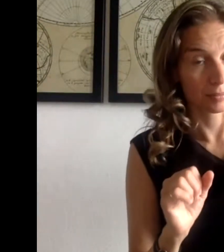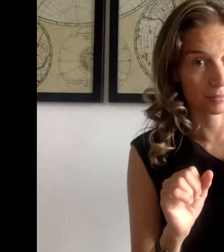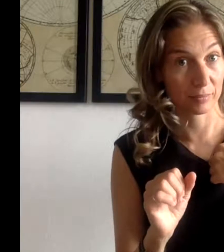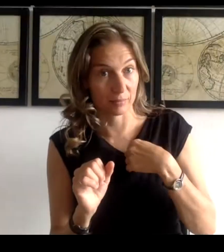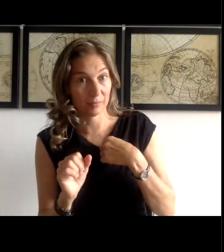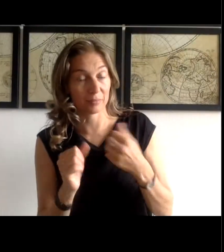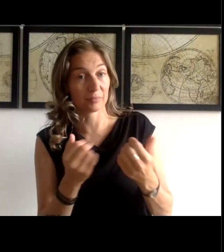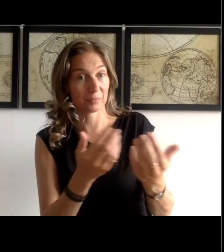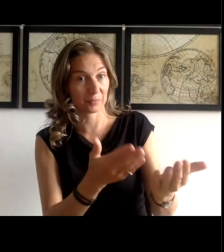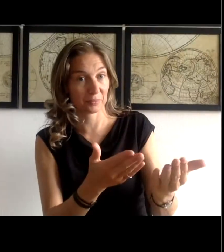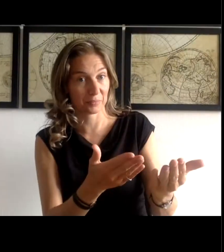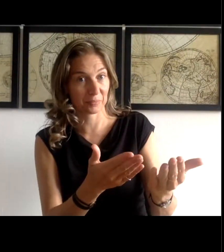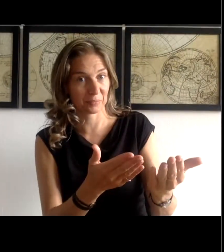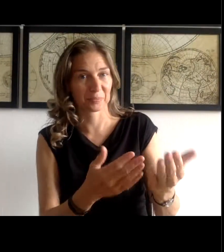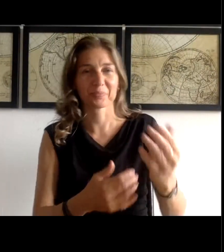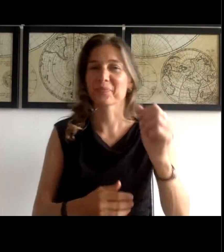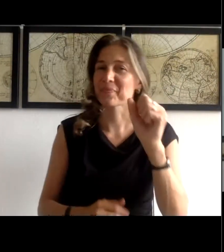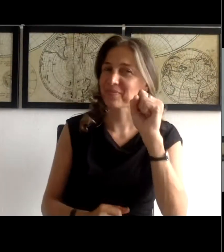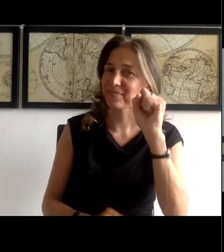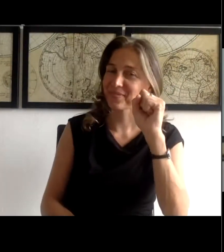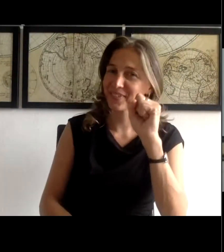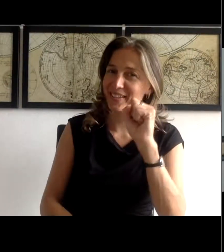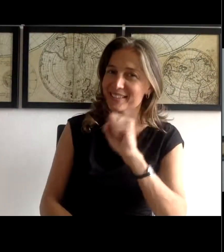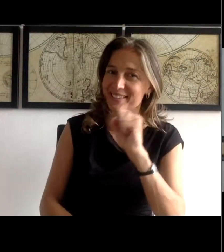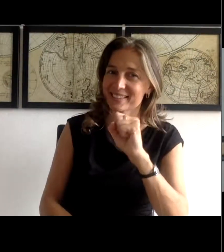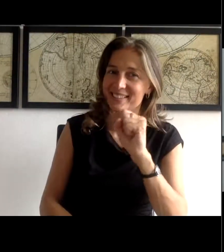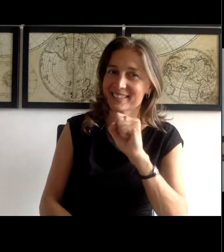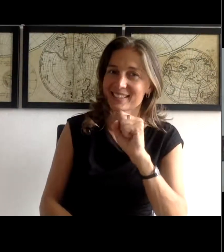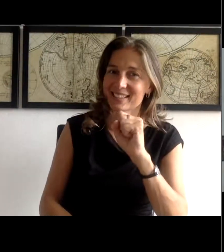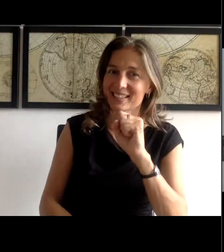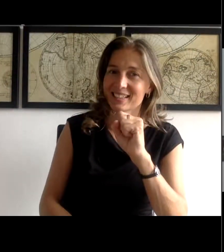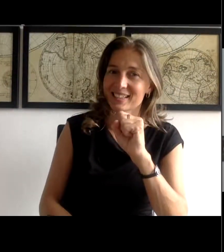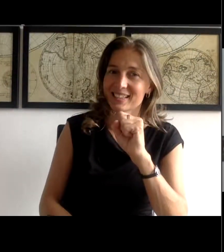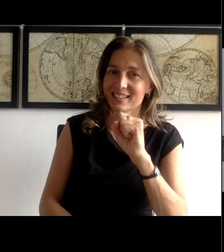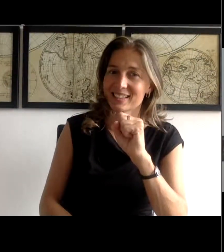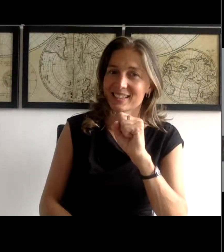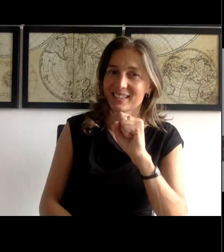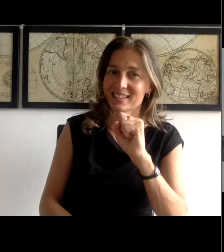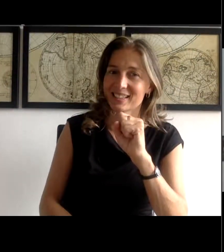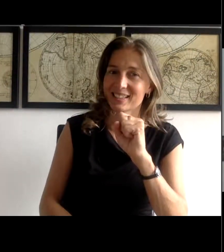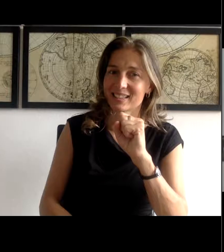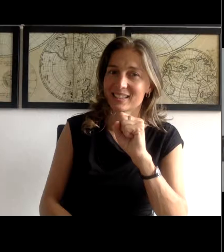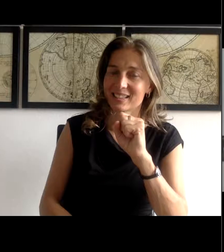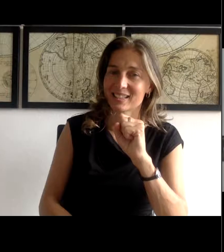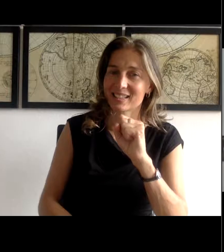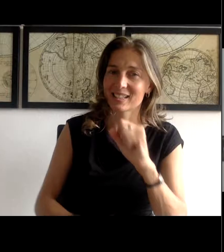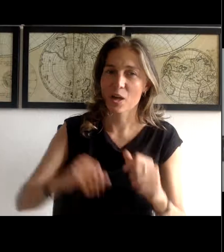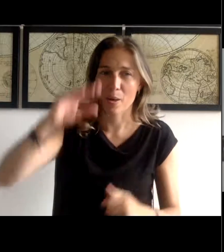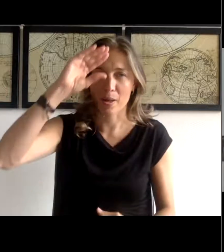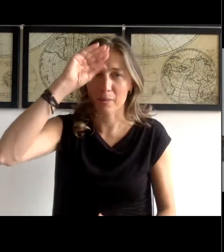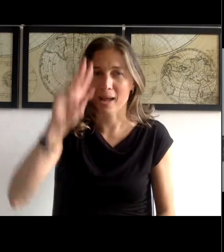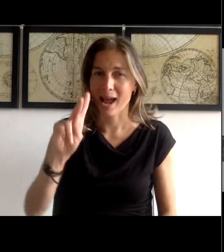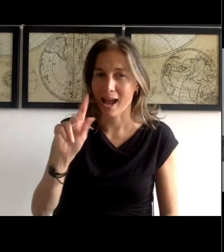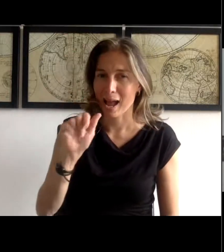In terms of the future programme structure. That's why it was important to have this very first slide